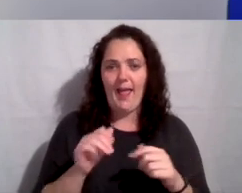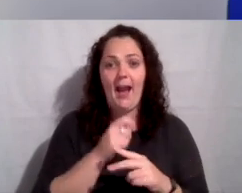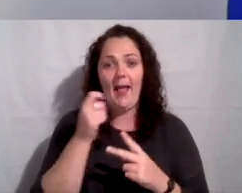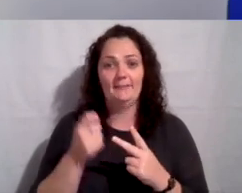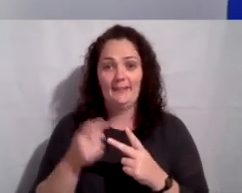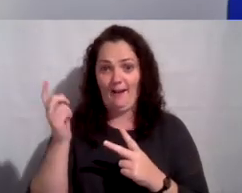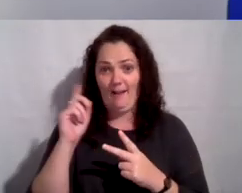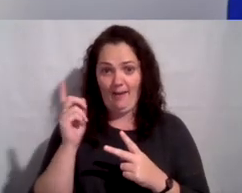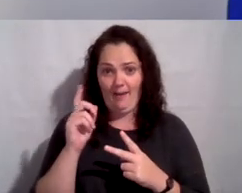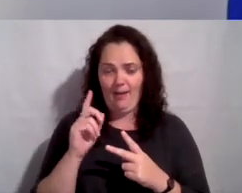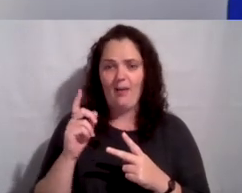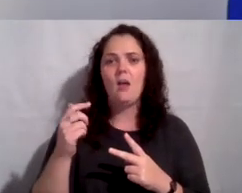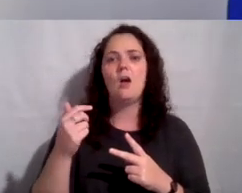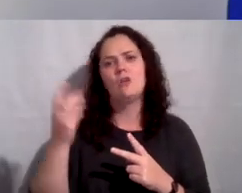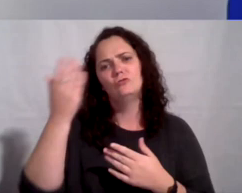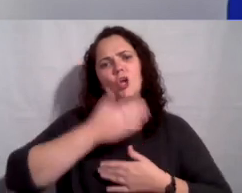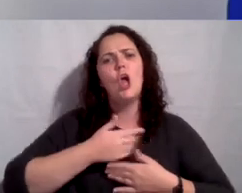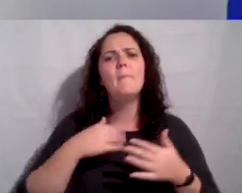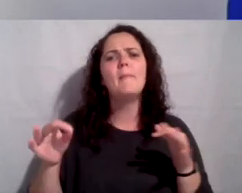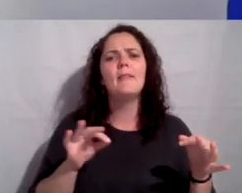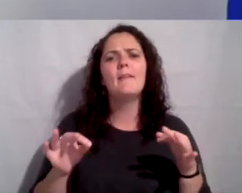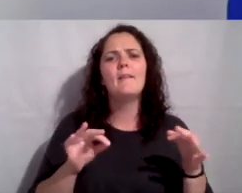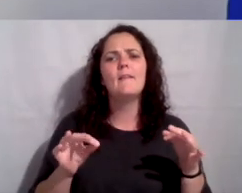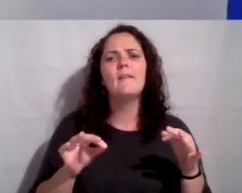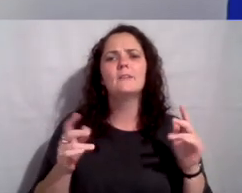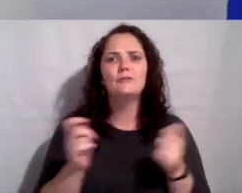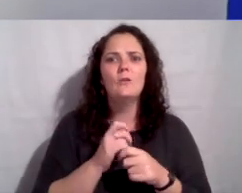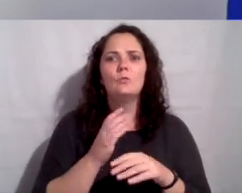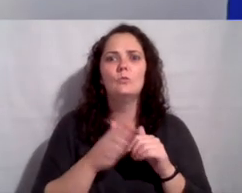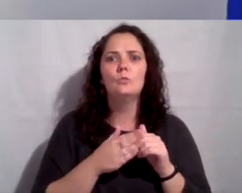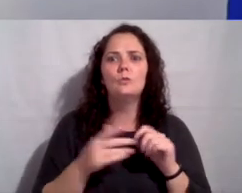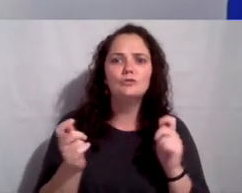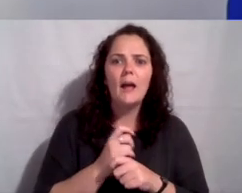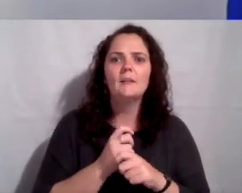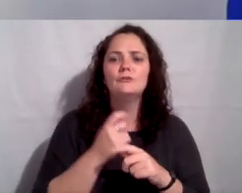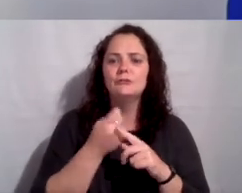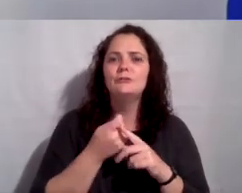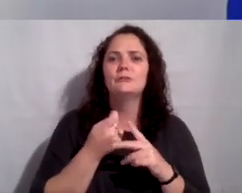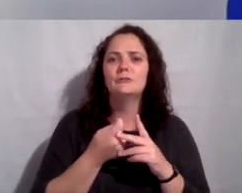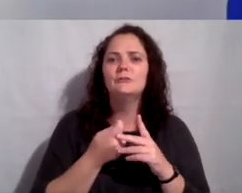part of my strategy here this evening is to keep changing these drawings up and keep going through each one.